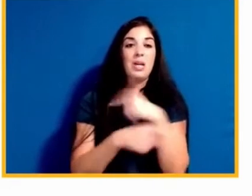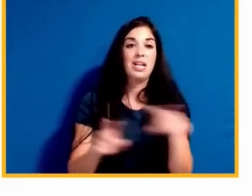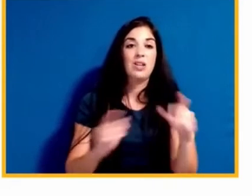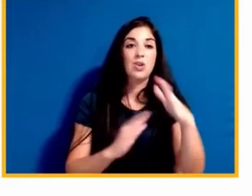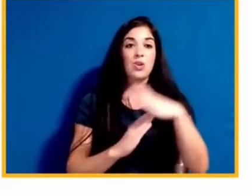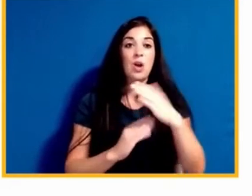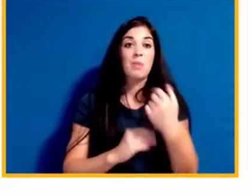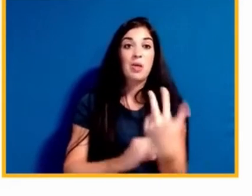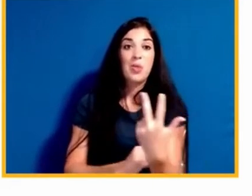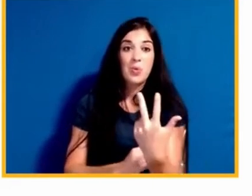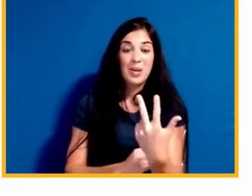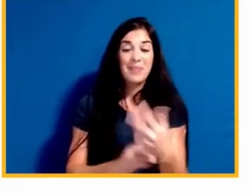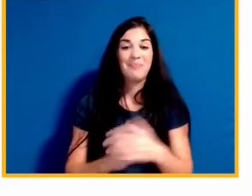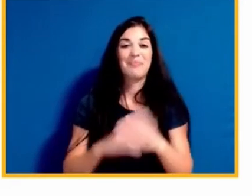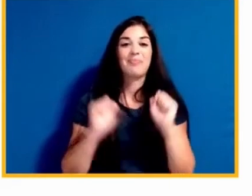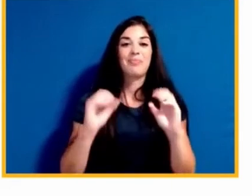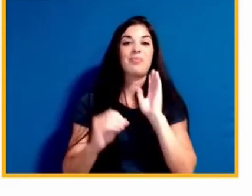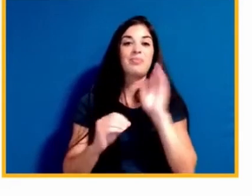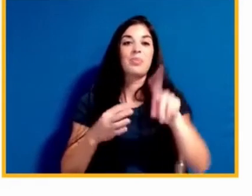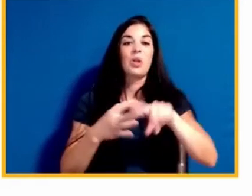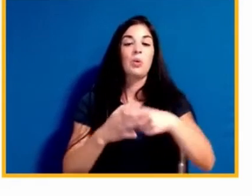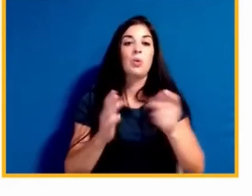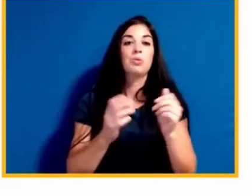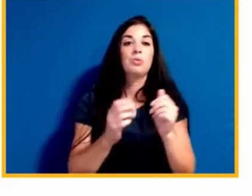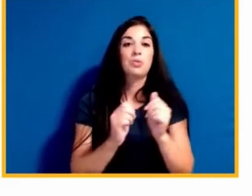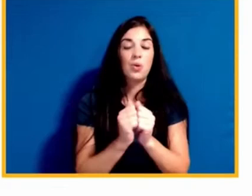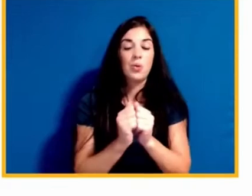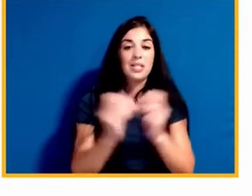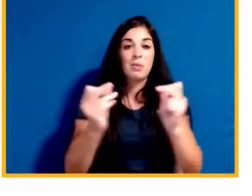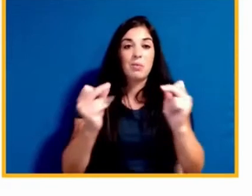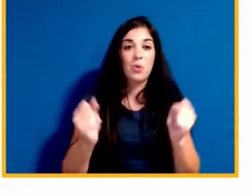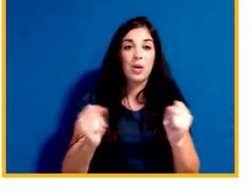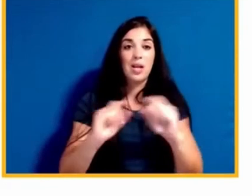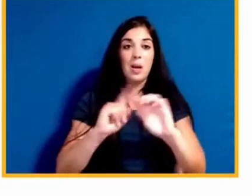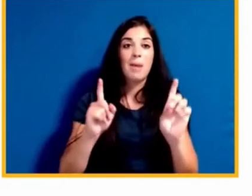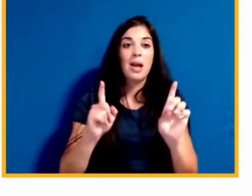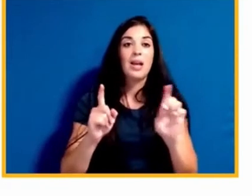So I do want to at least start with some very quick but very well owed